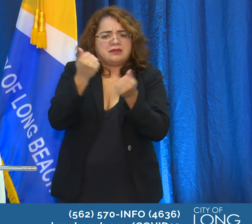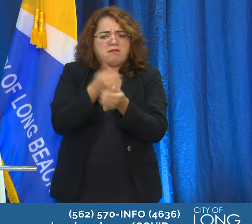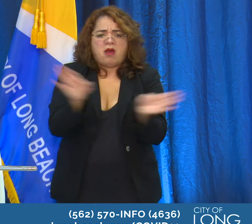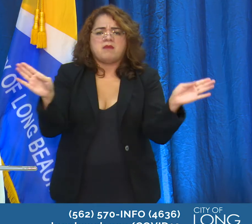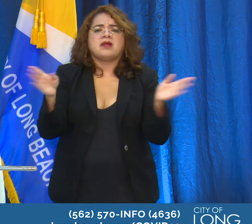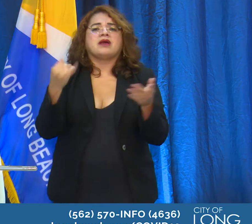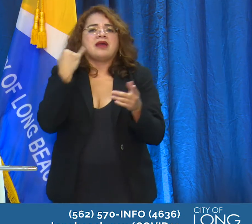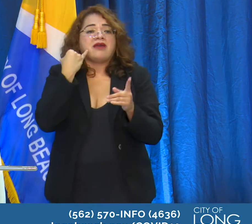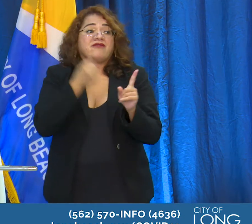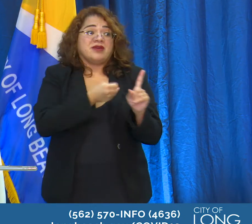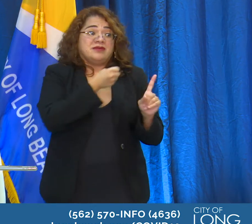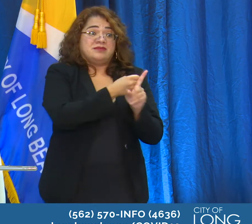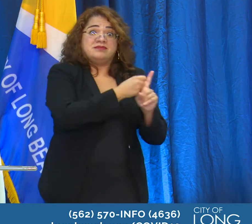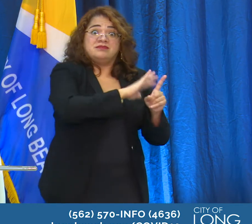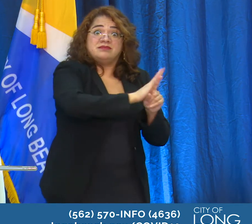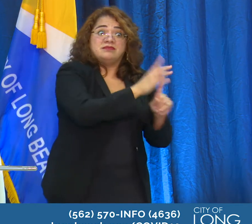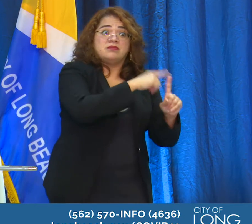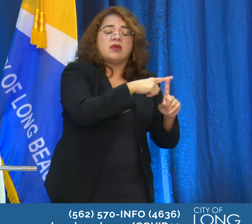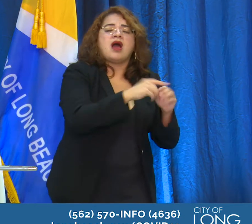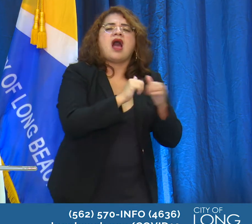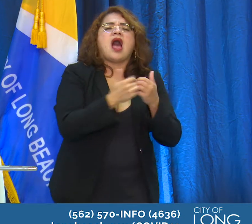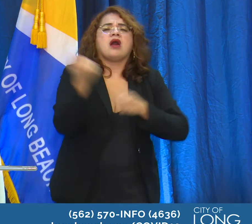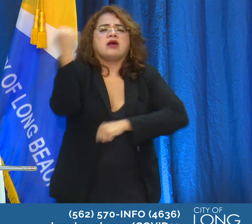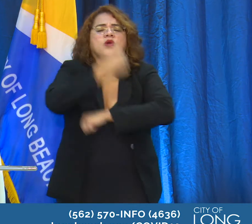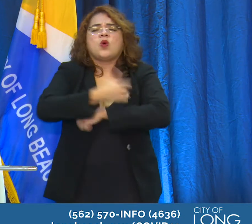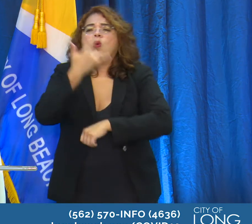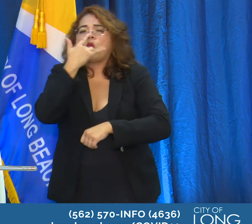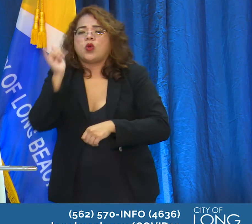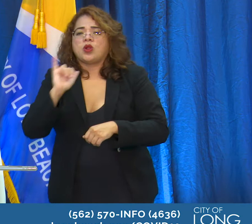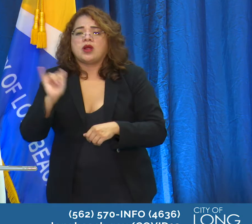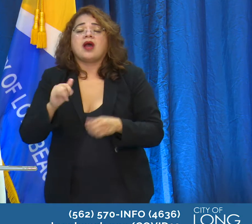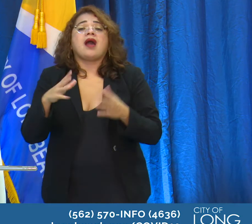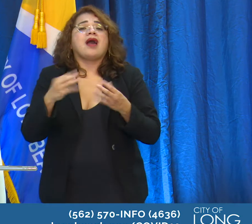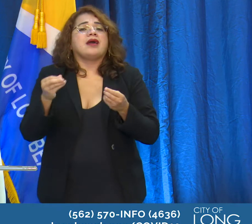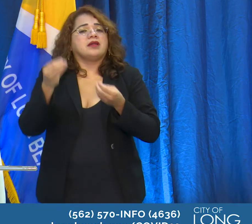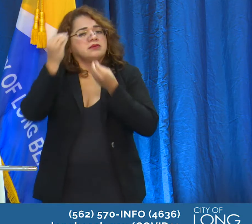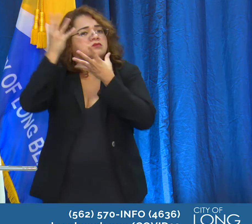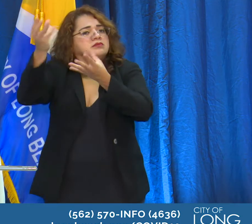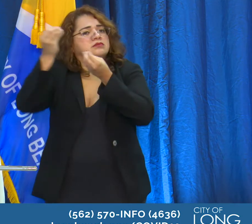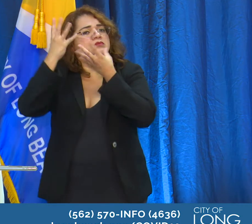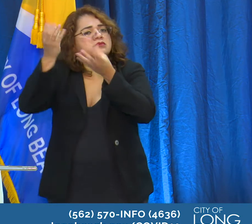and making sure that all online outlets of the school provide similar, up to date and clear information.